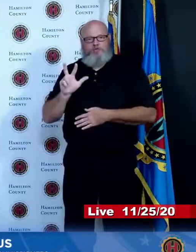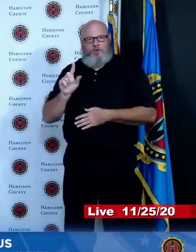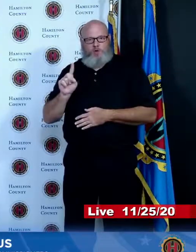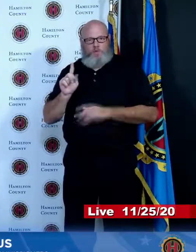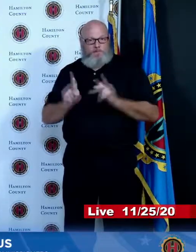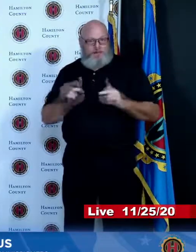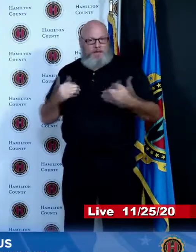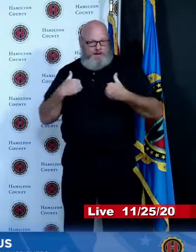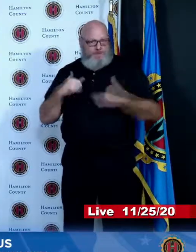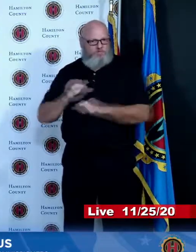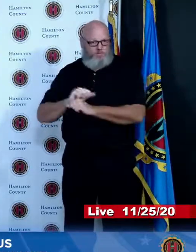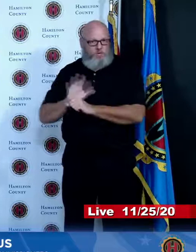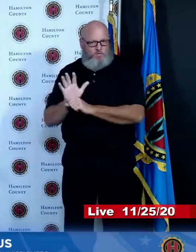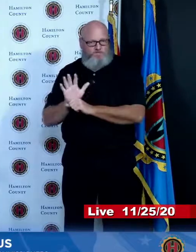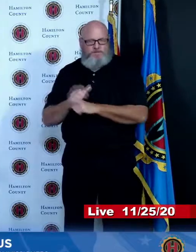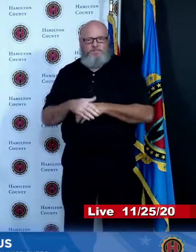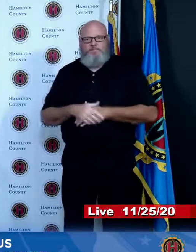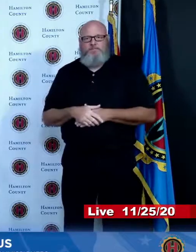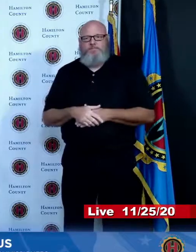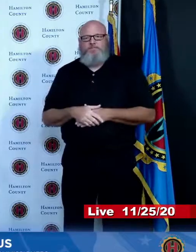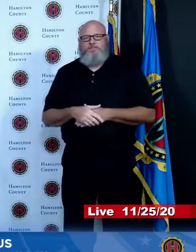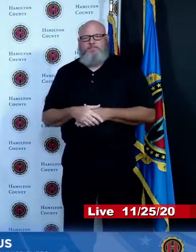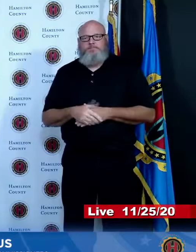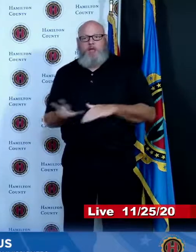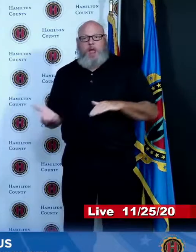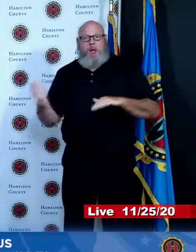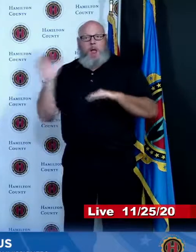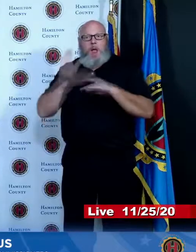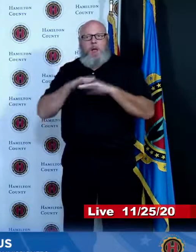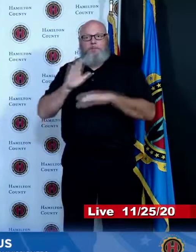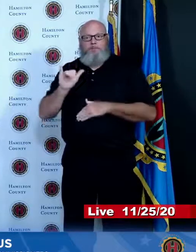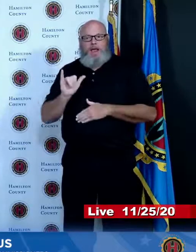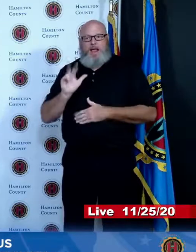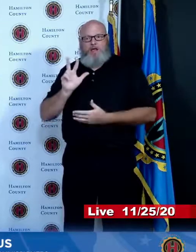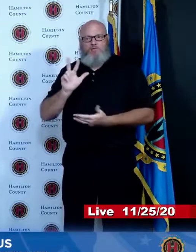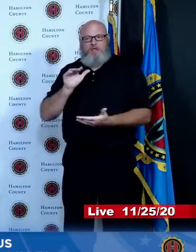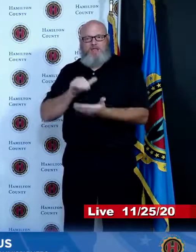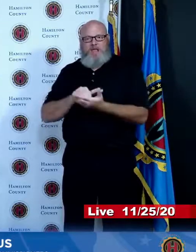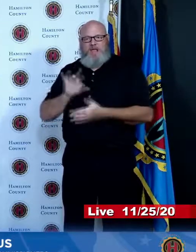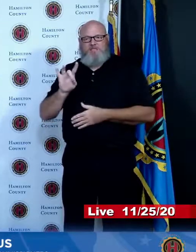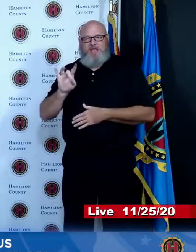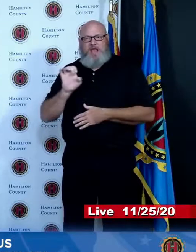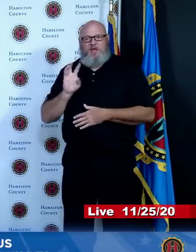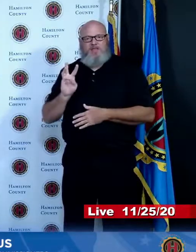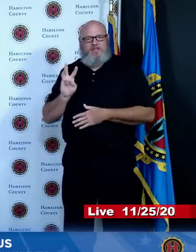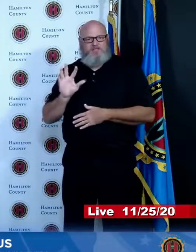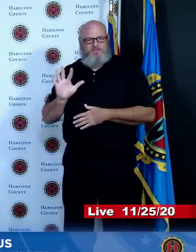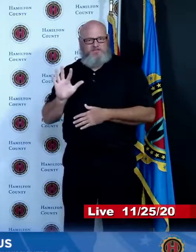the difference or the increase from last week is 3865 so again